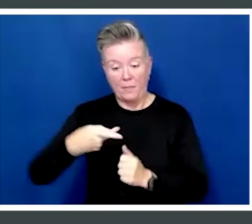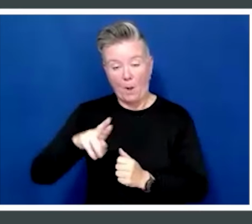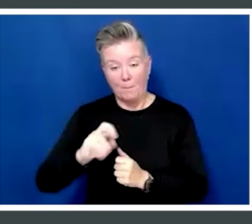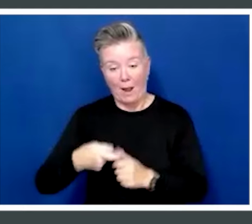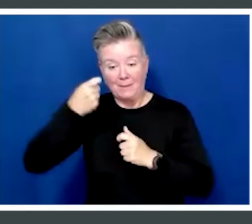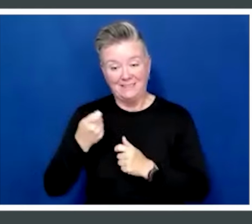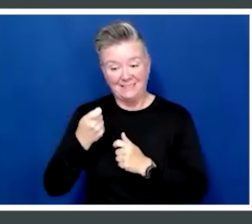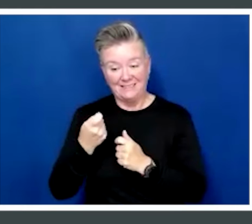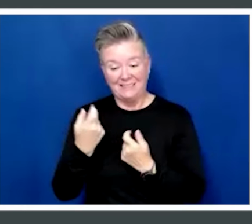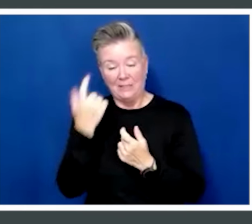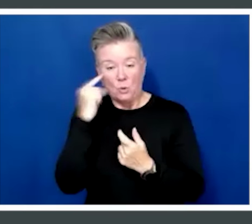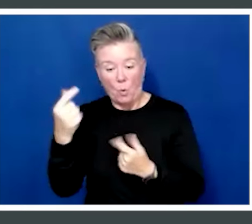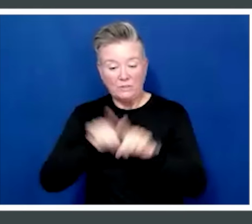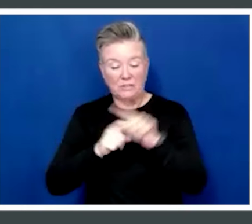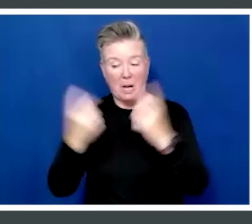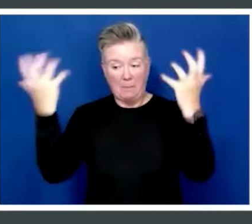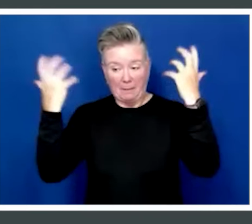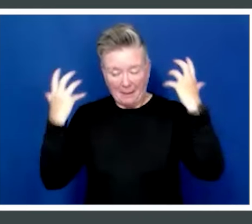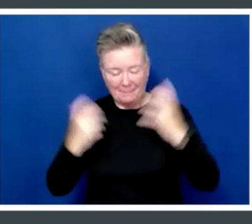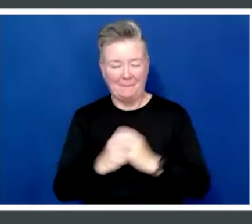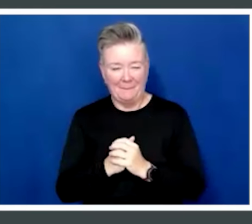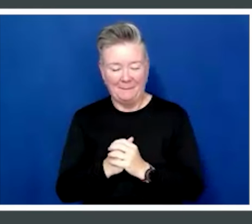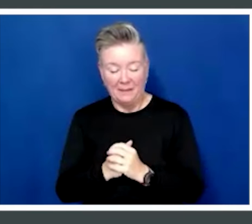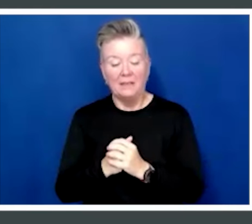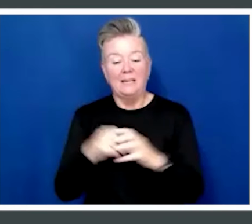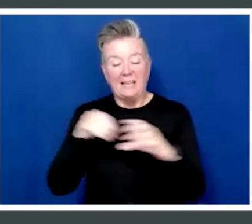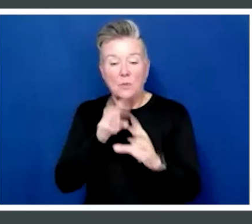twinkle lights. At the waterfront, campers splash in the lake, play with pool noodles